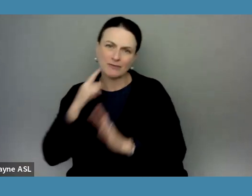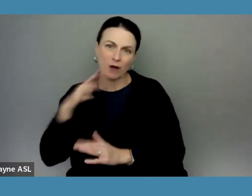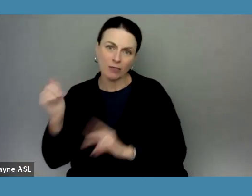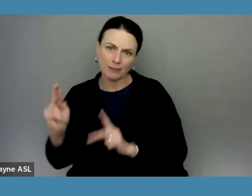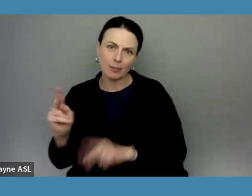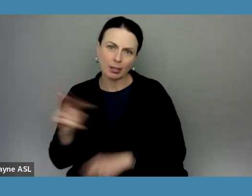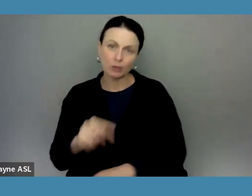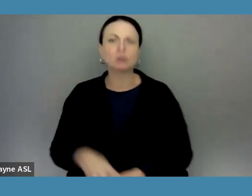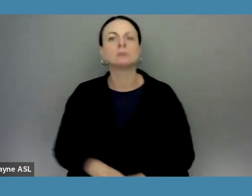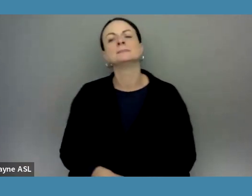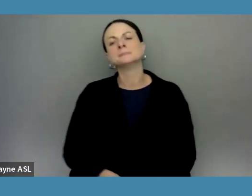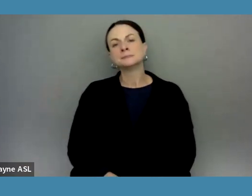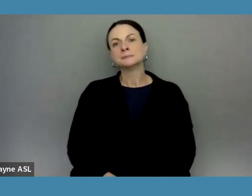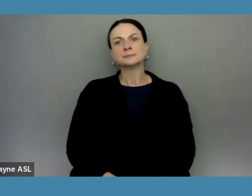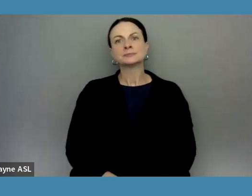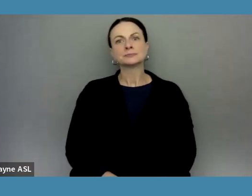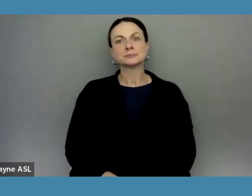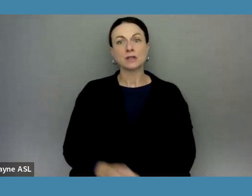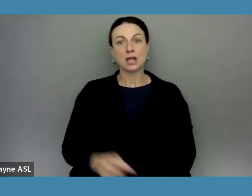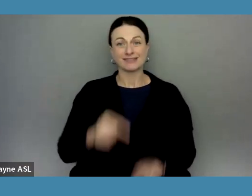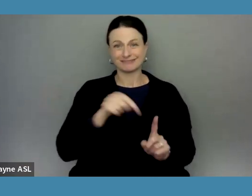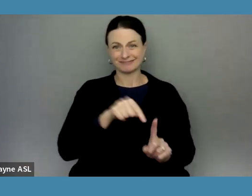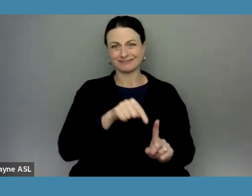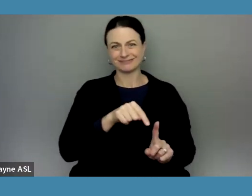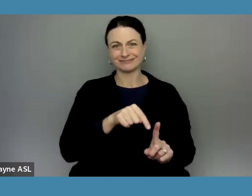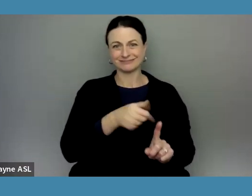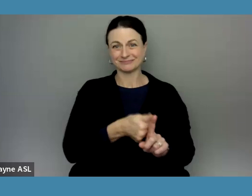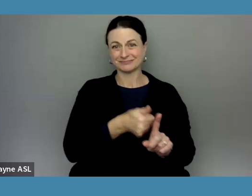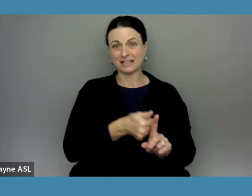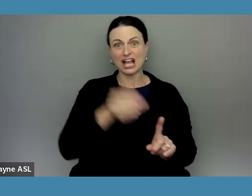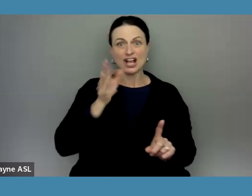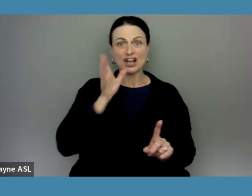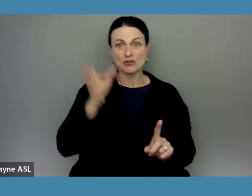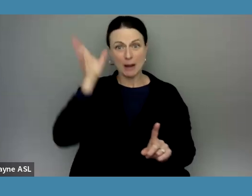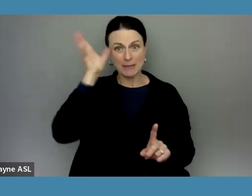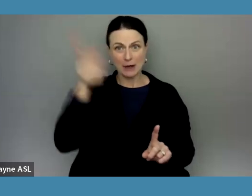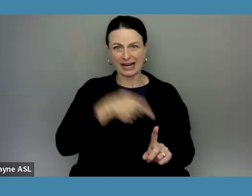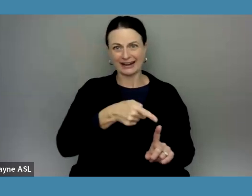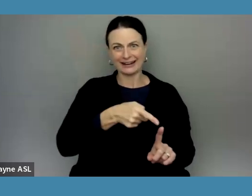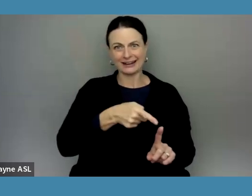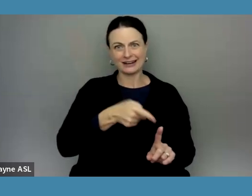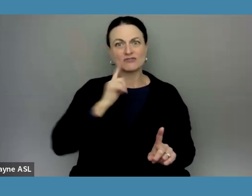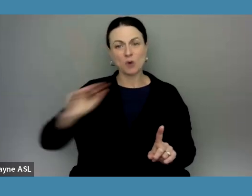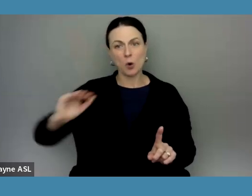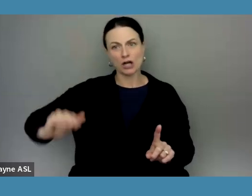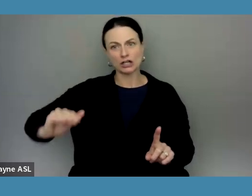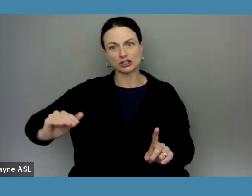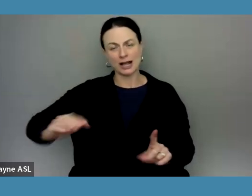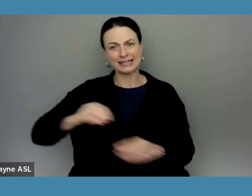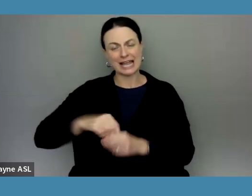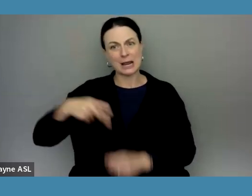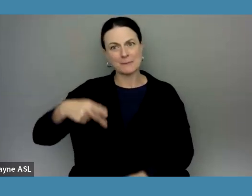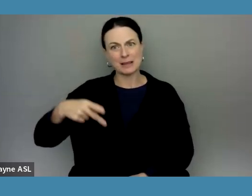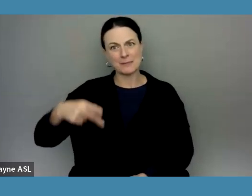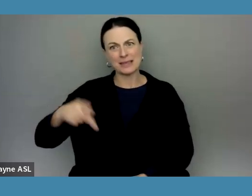They are the grandparent of a child in the PPEC service in the state